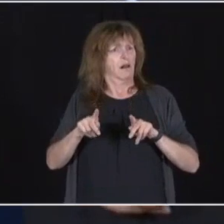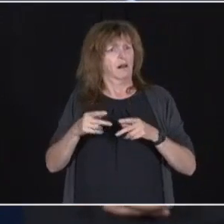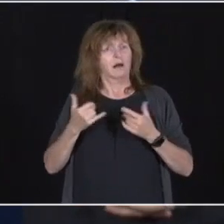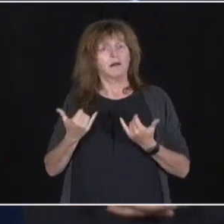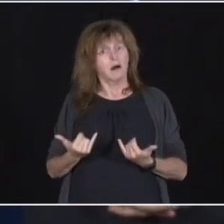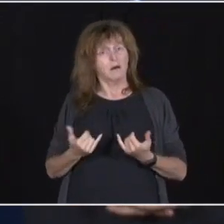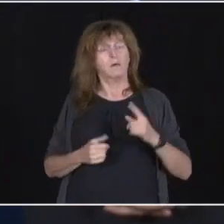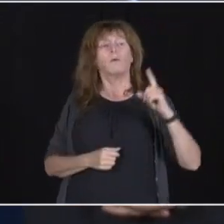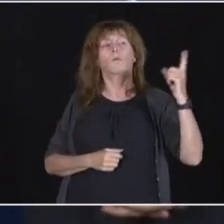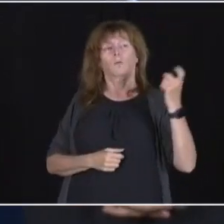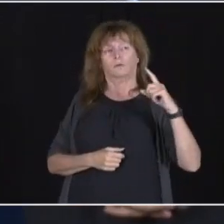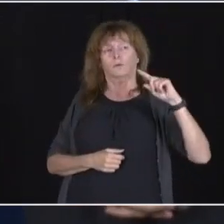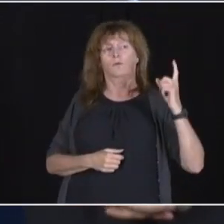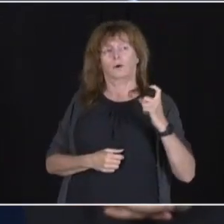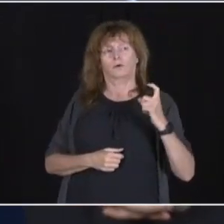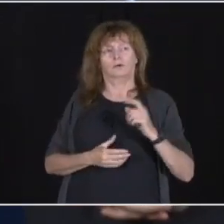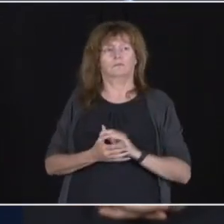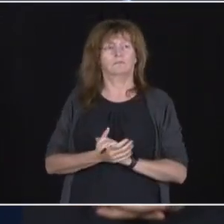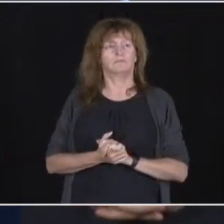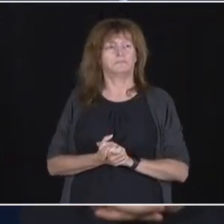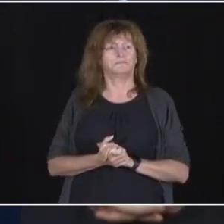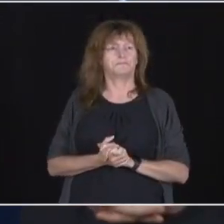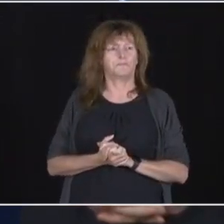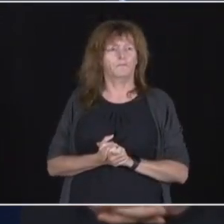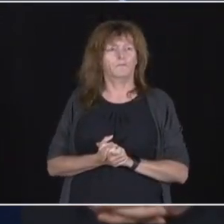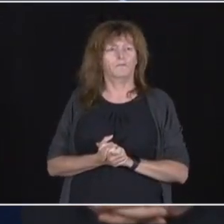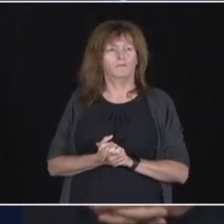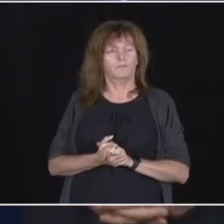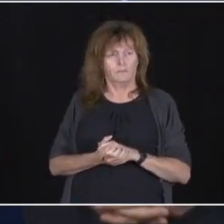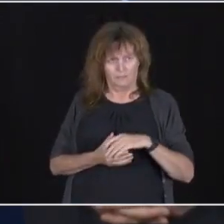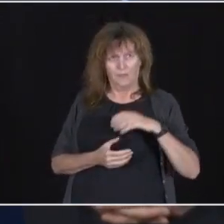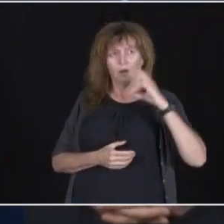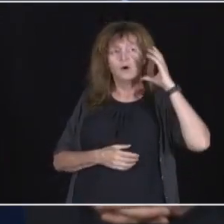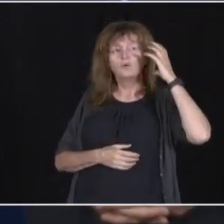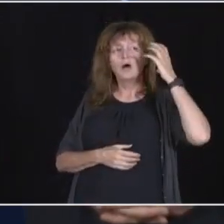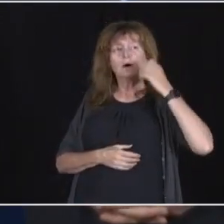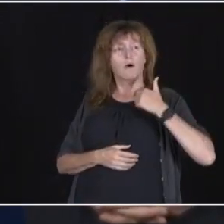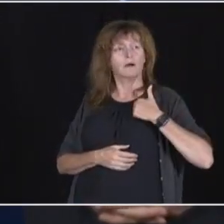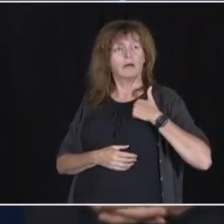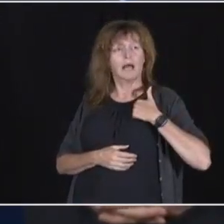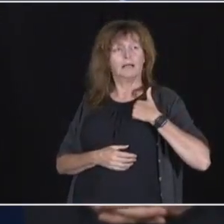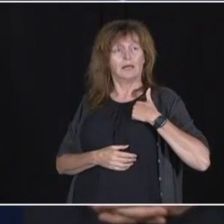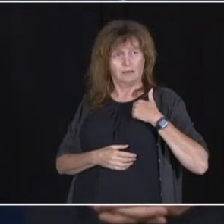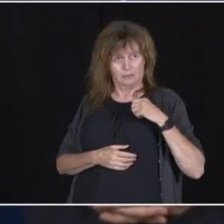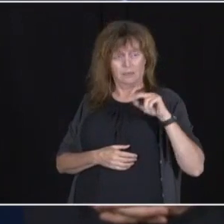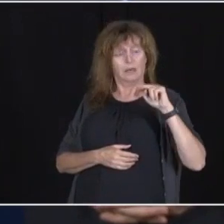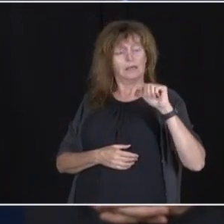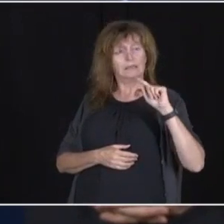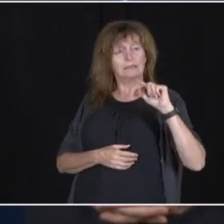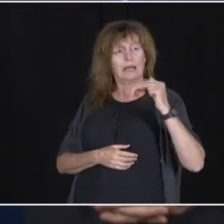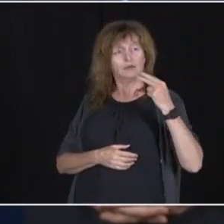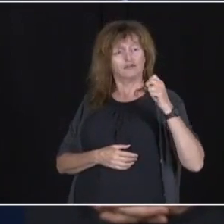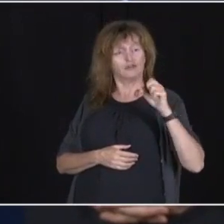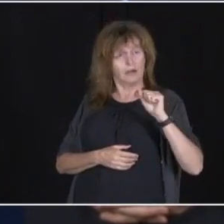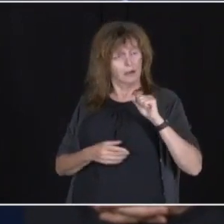to stable economic recovery. Thank you. Phone line for questions. First question. Your first question comes from Natasha McDonald with radio Canada.